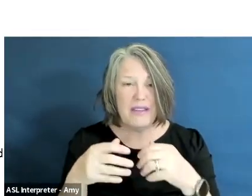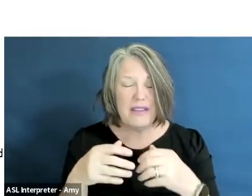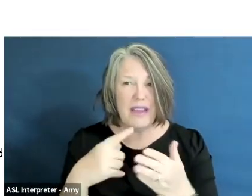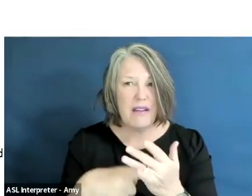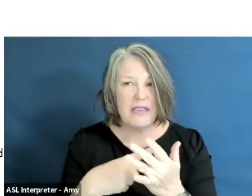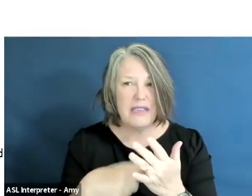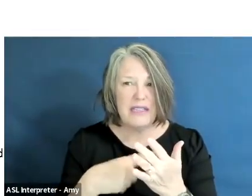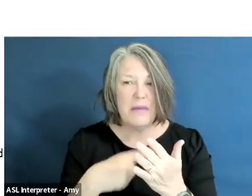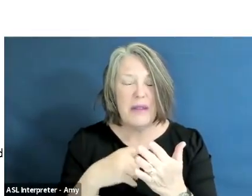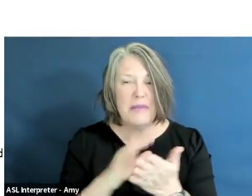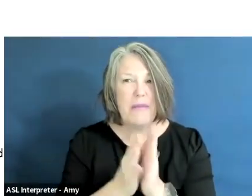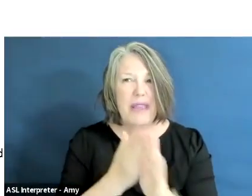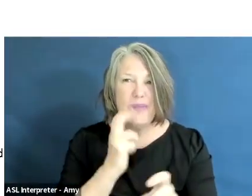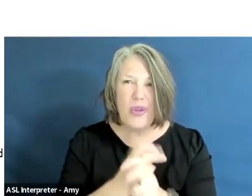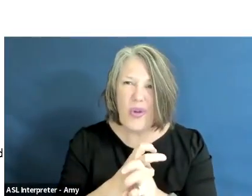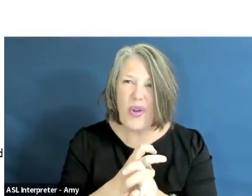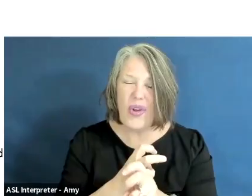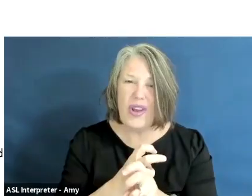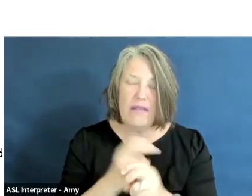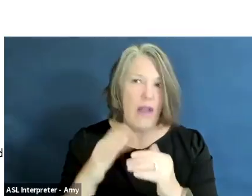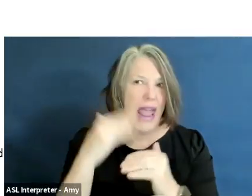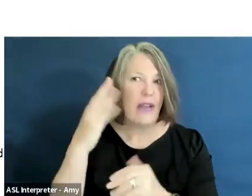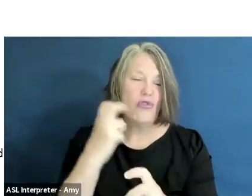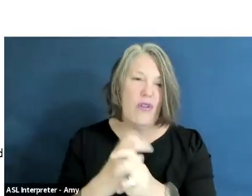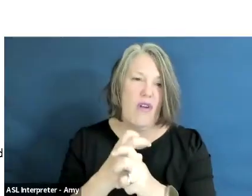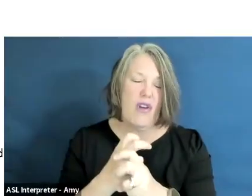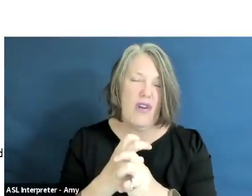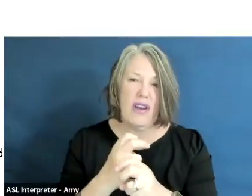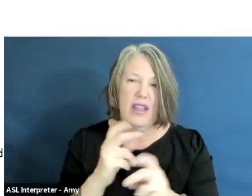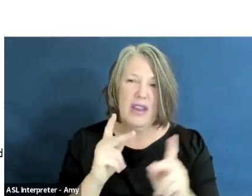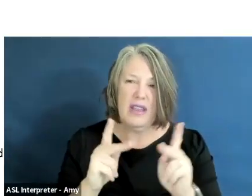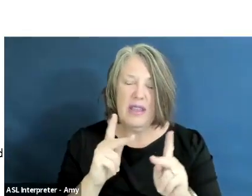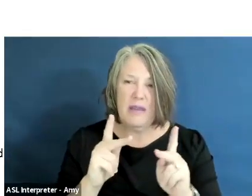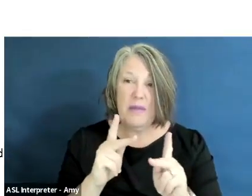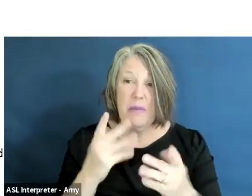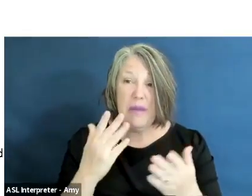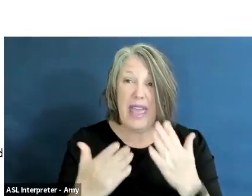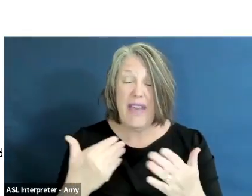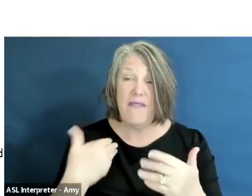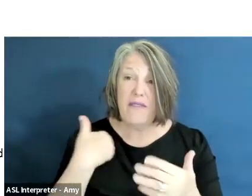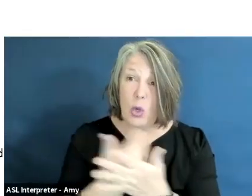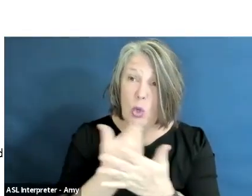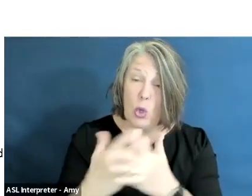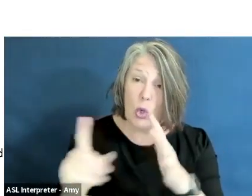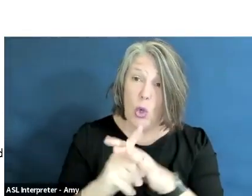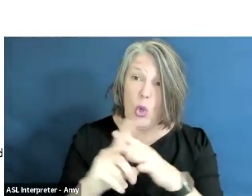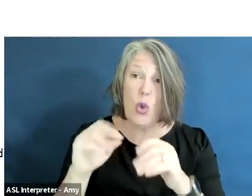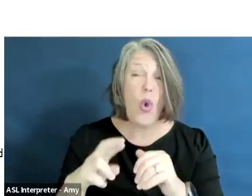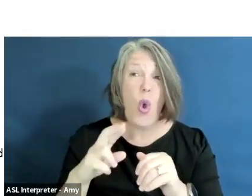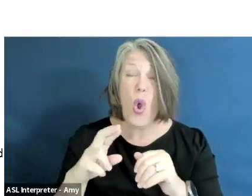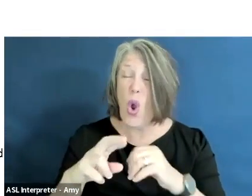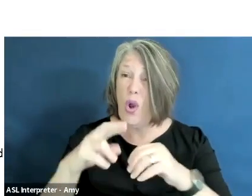becomes extra hard and people can have new or exacerbating episodes of depression or anxiety,